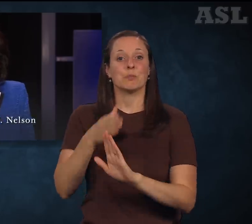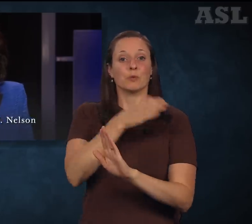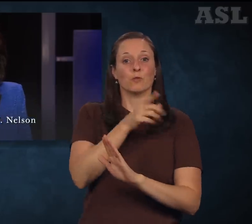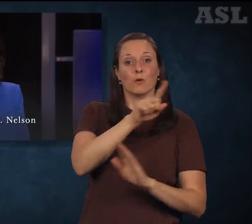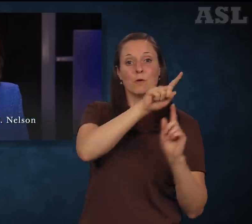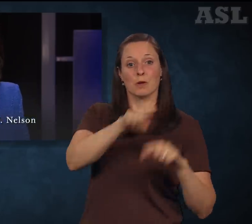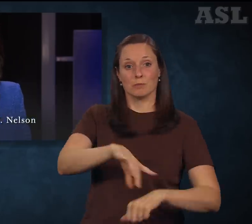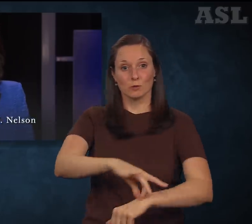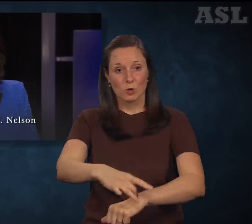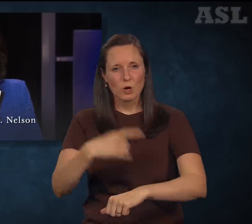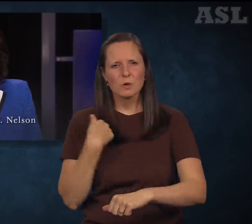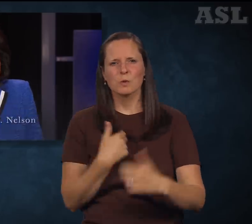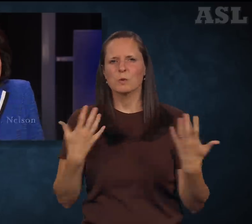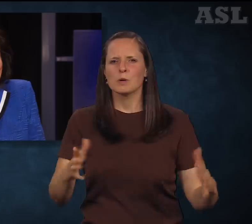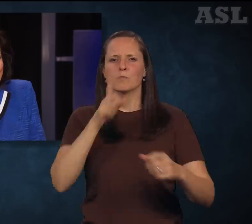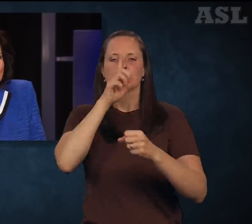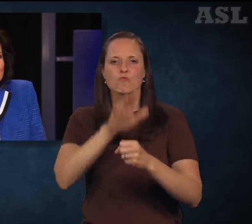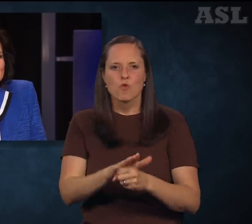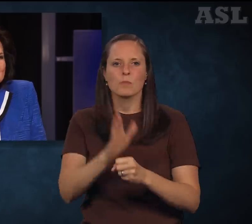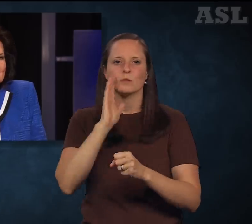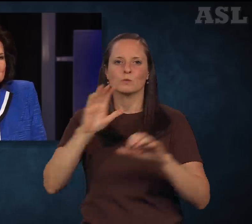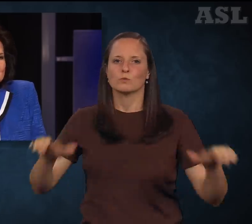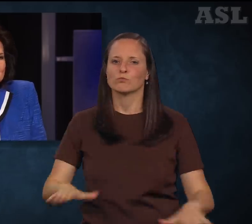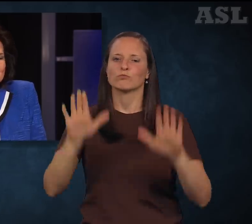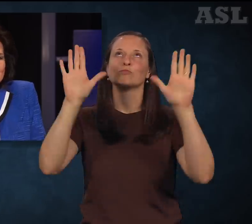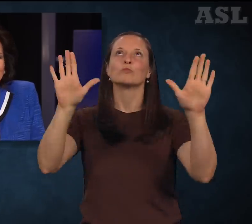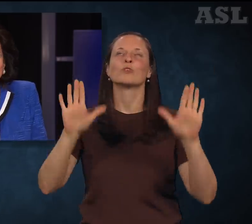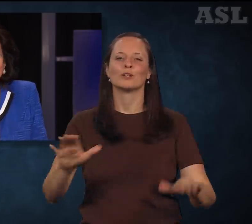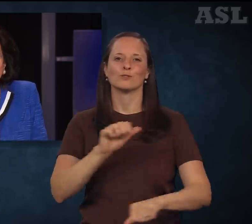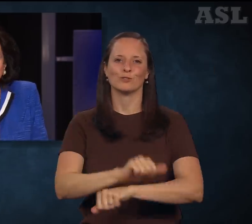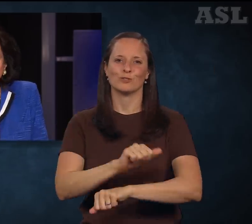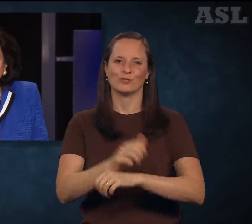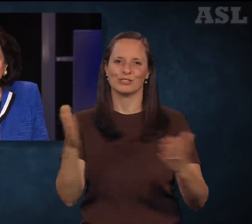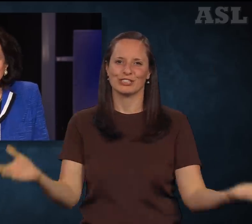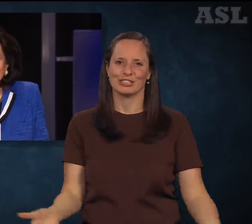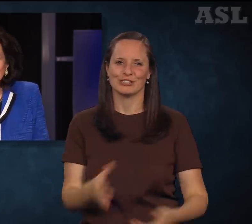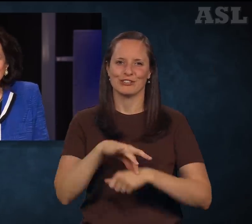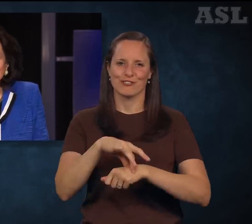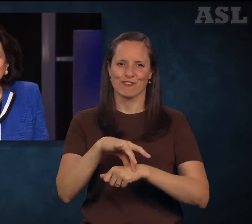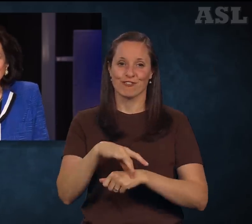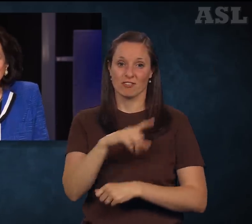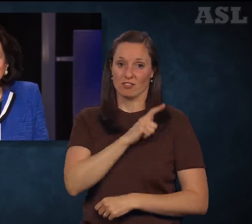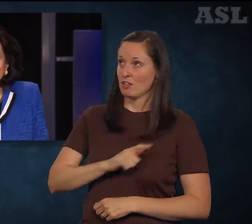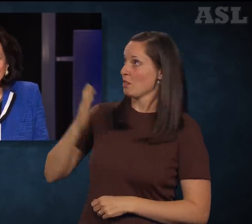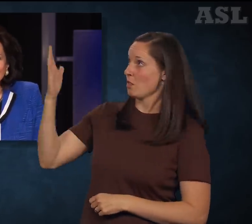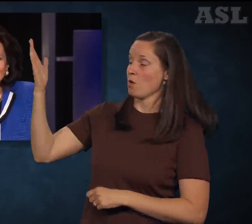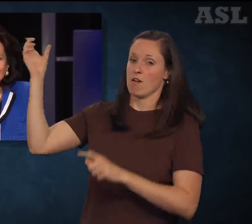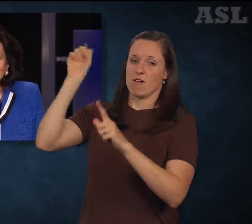PREMORTALLY, YOU AND I